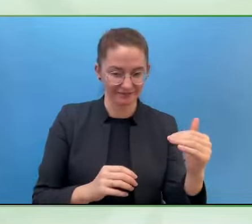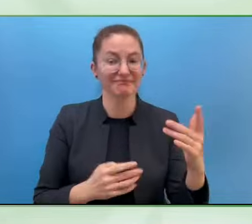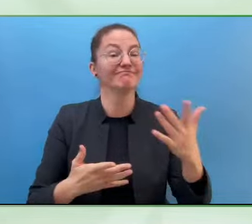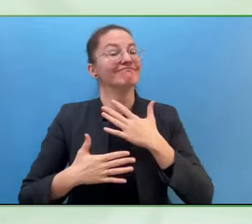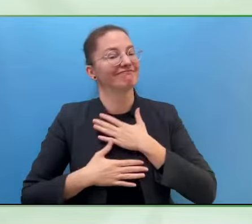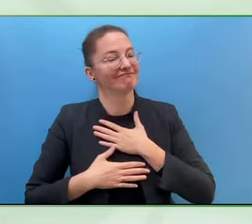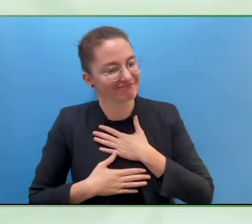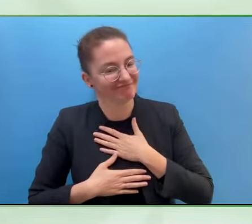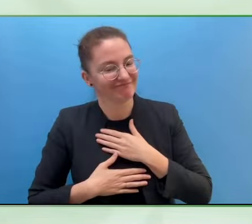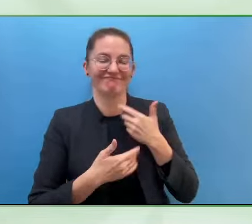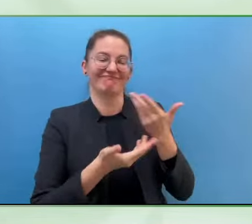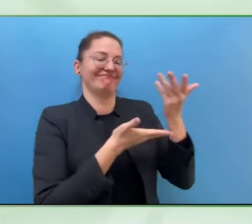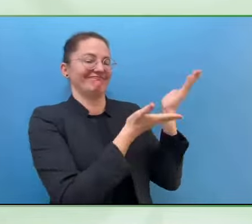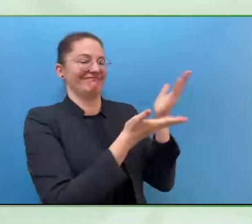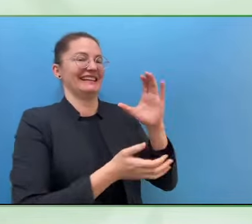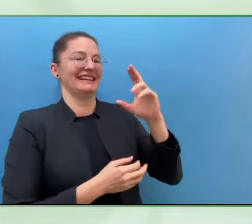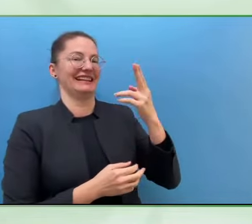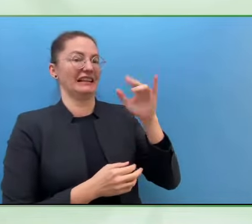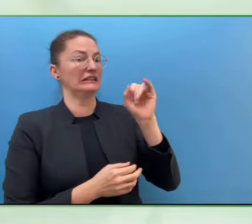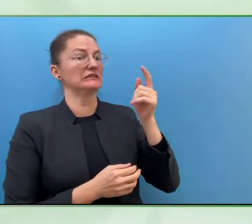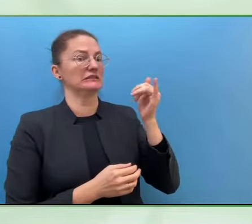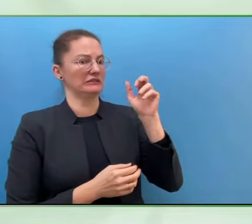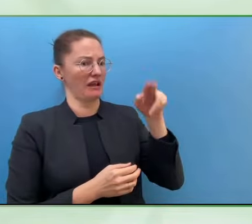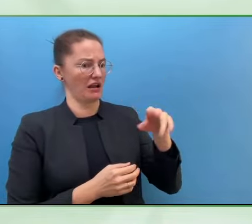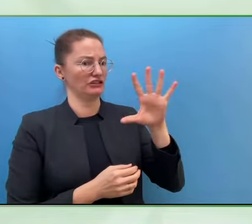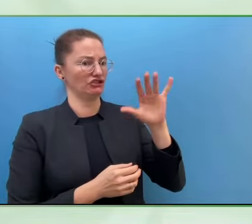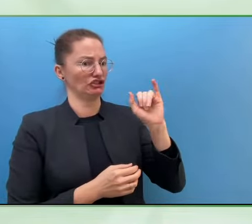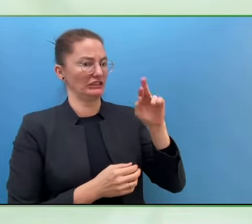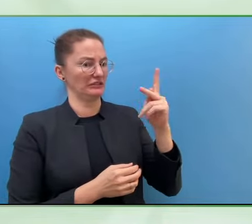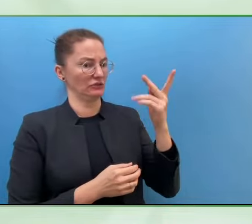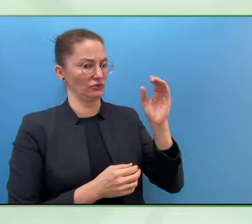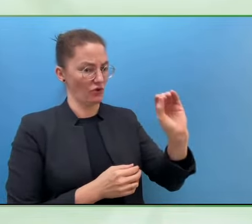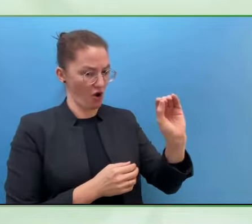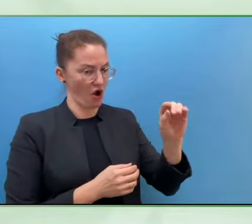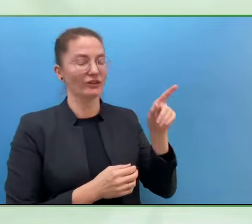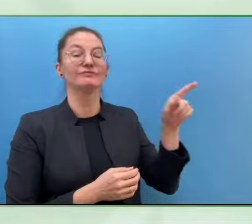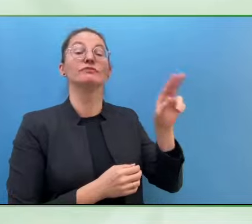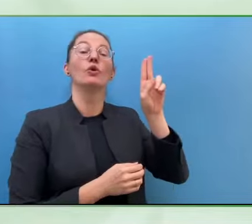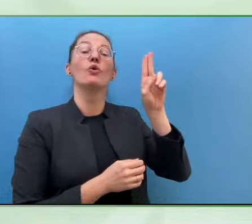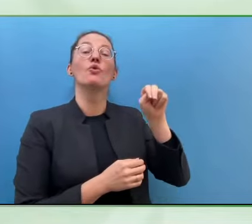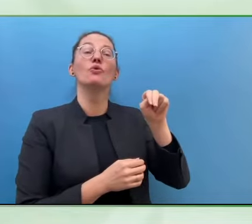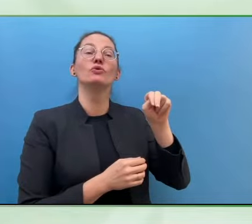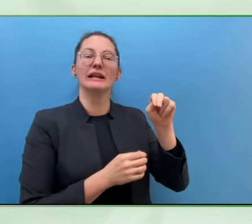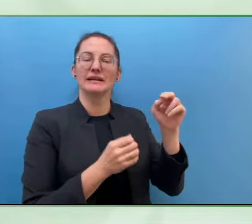Basically, I am wearing a dark jacket, I have dark hair and beard.